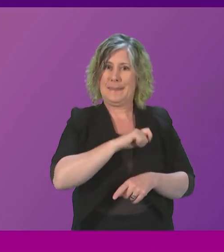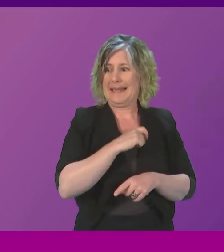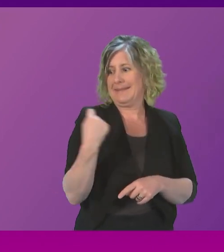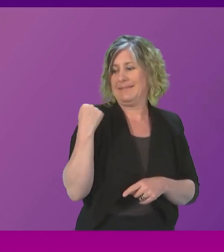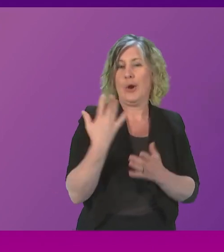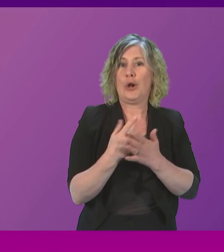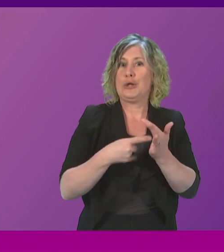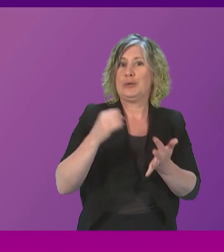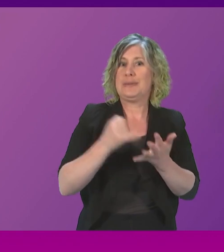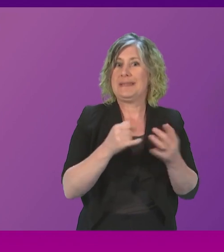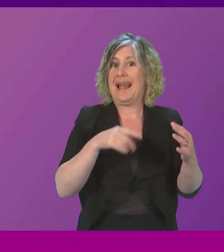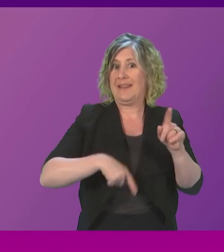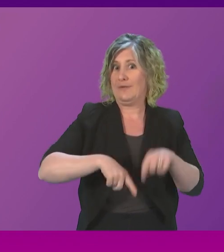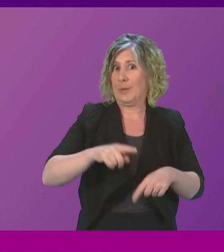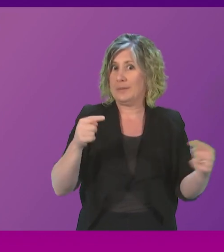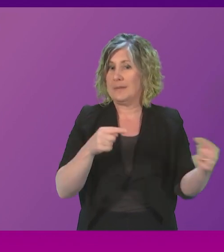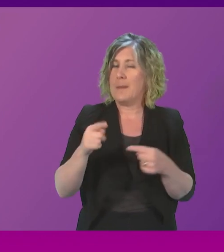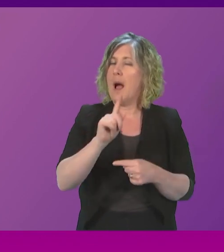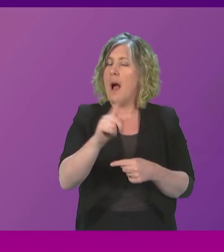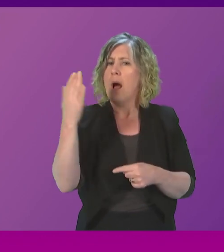He will also be aware that, unlike fans in England and Wales, viewers in Scotland do